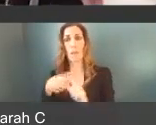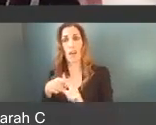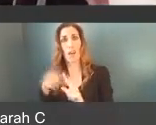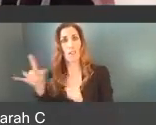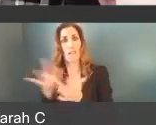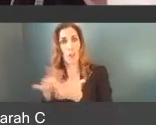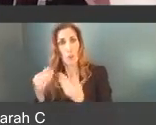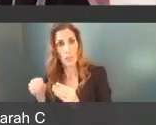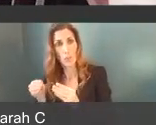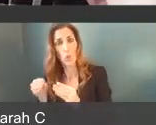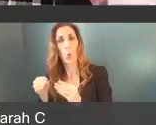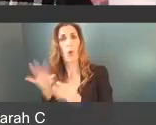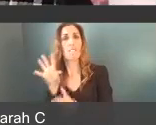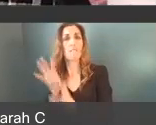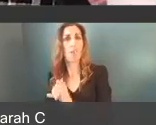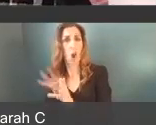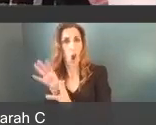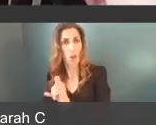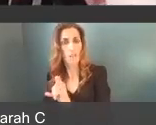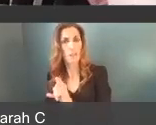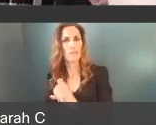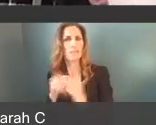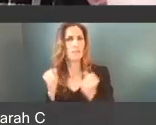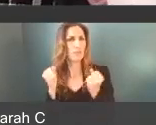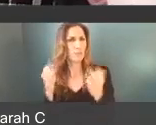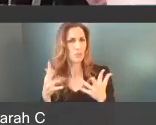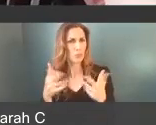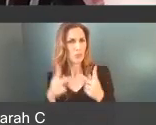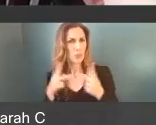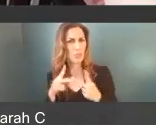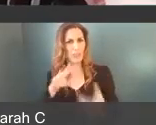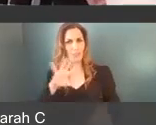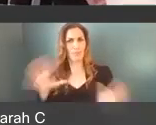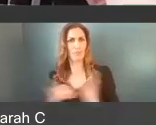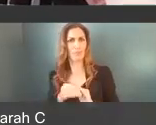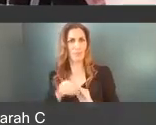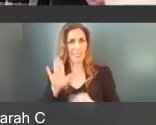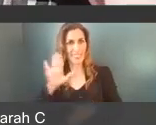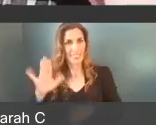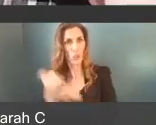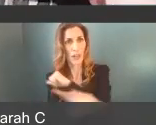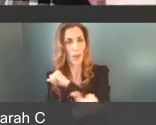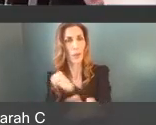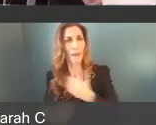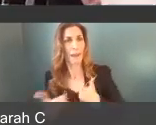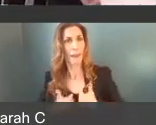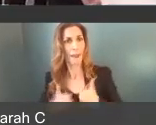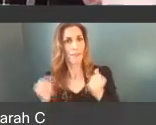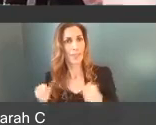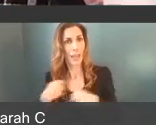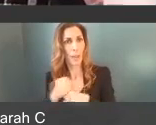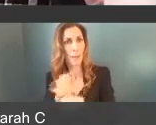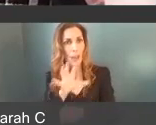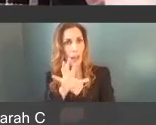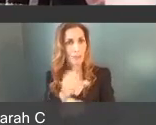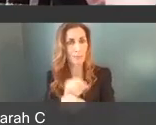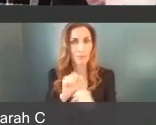are involved in this, how many sites does that then make in your County that makes it available for people to receive the vaccine?